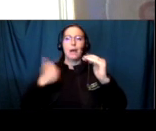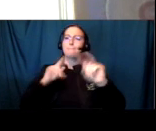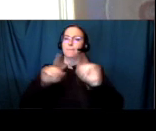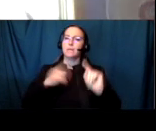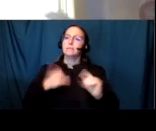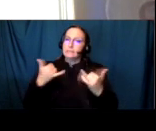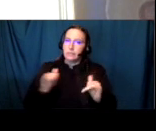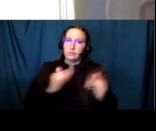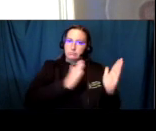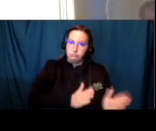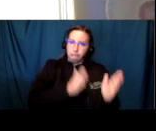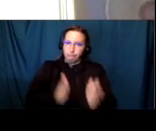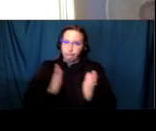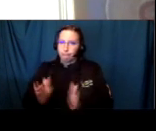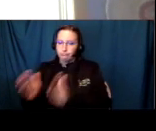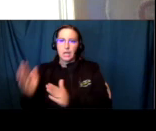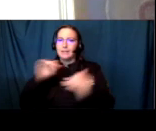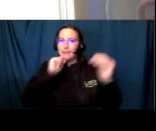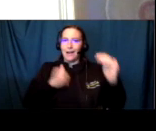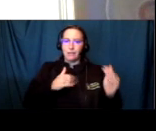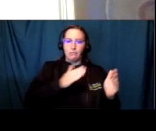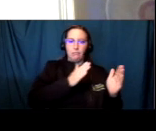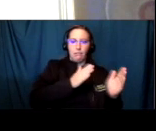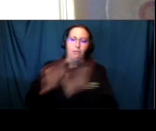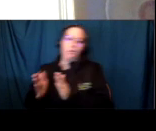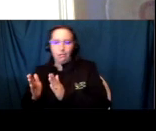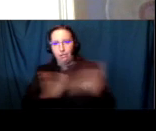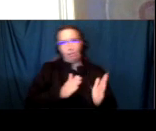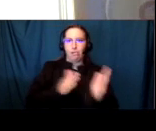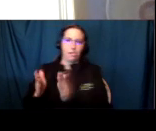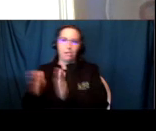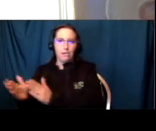So I would review some developmental checklists to help assist me in planning